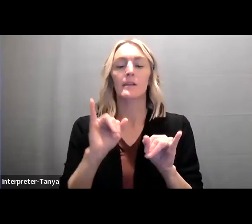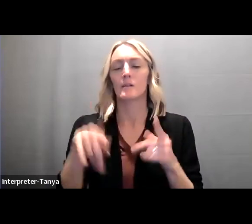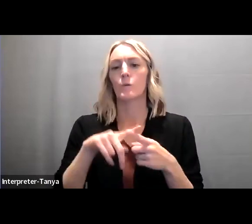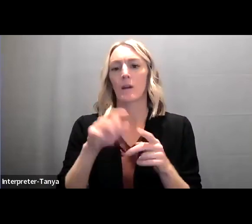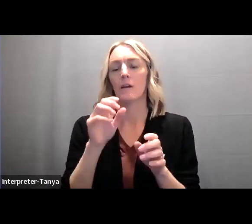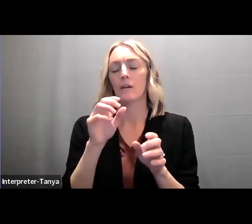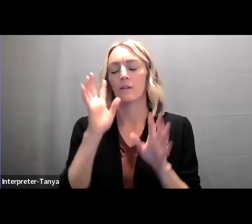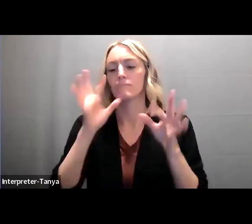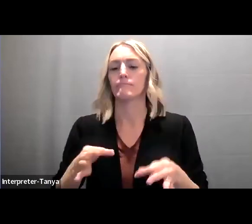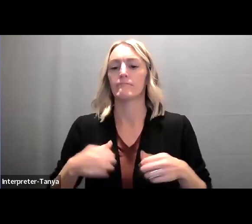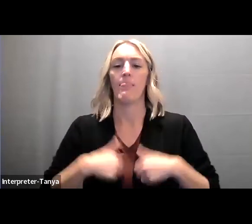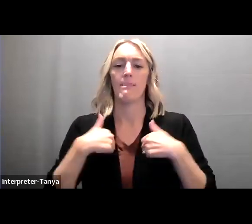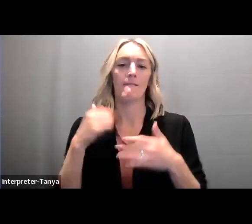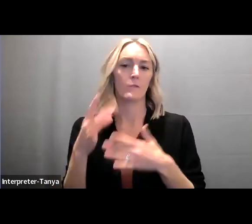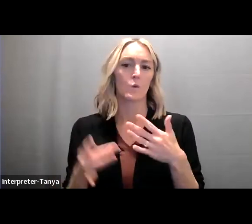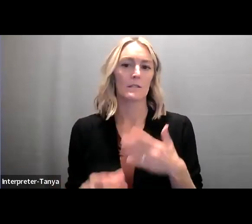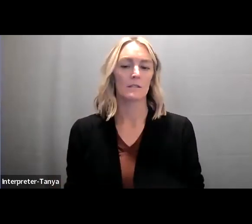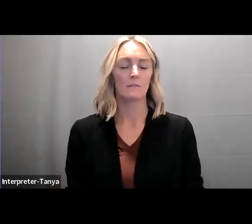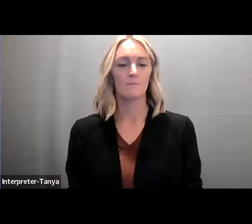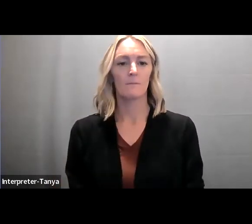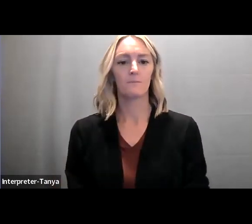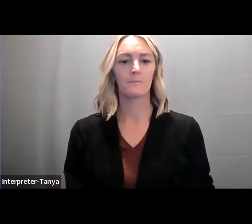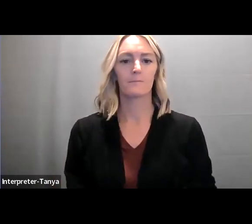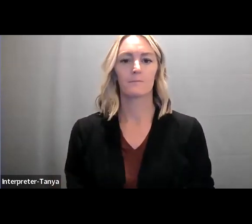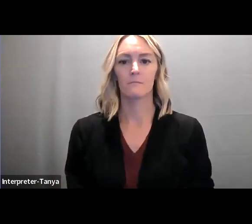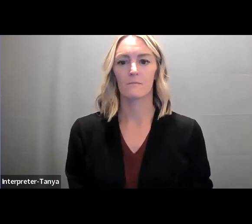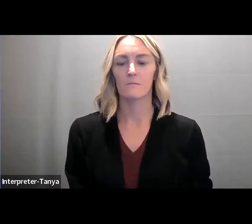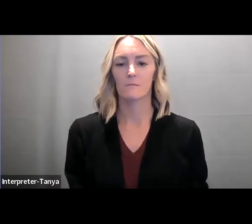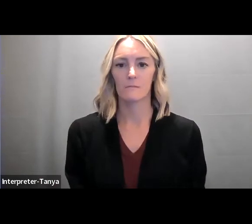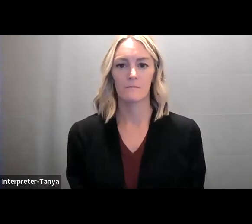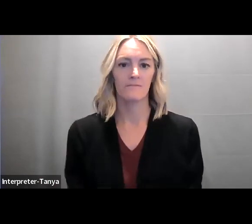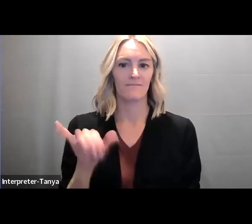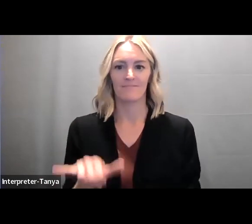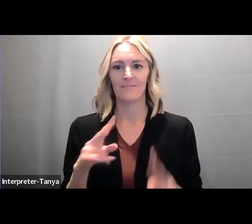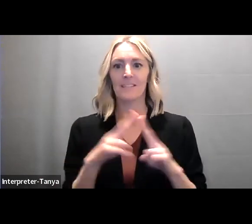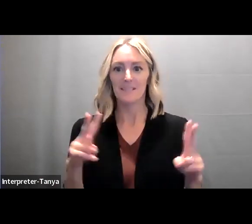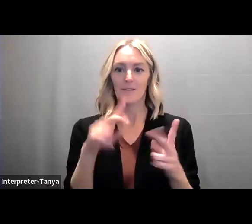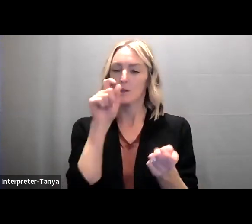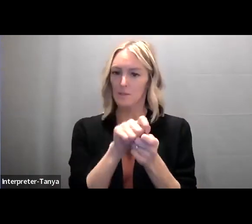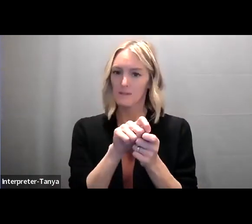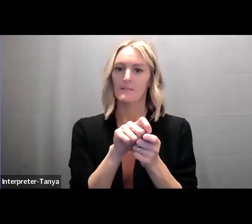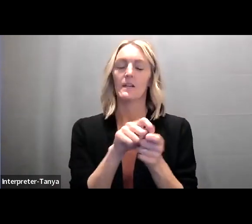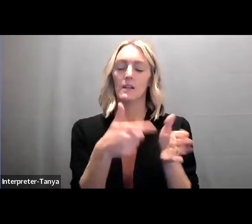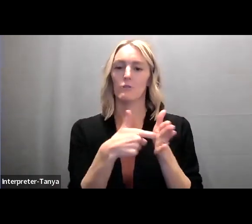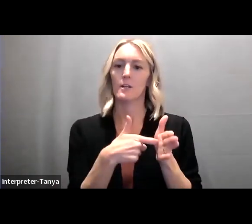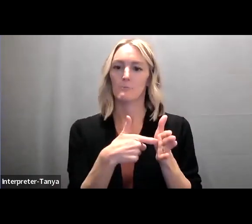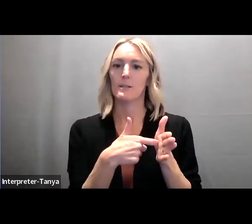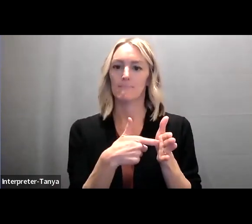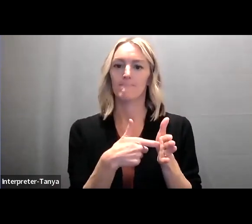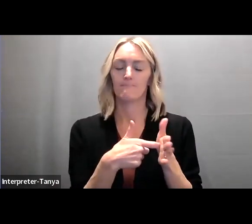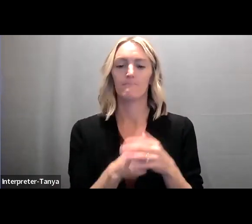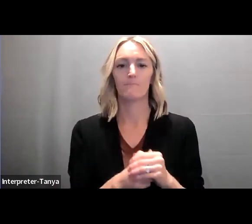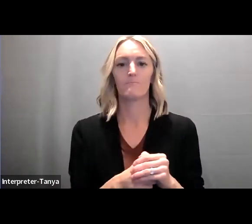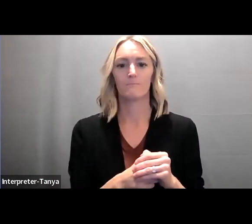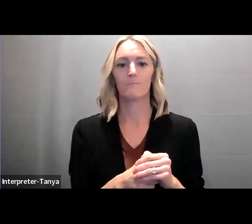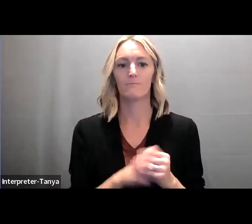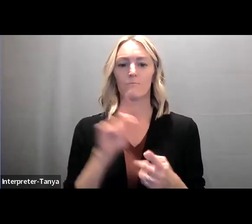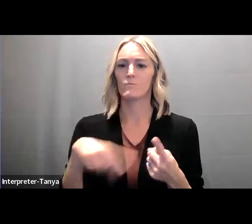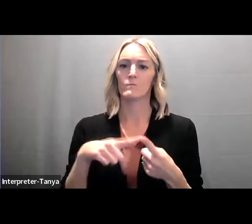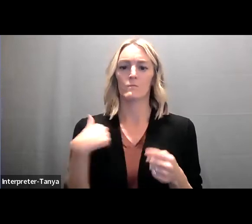So that's a very specific requirement, right is this so when we evaluate these services